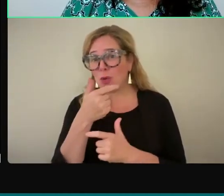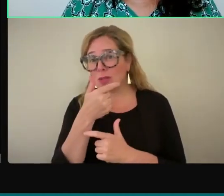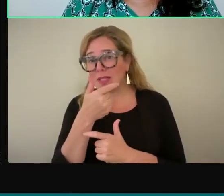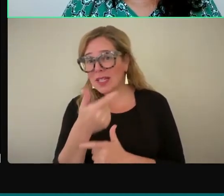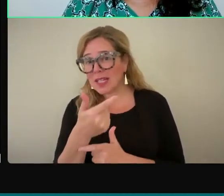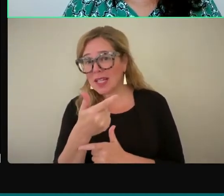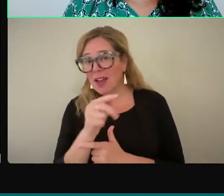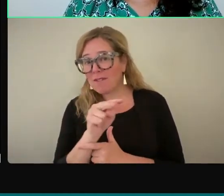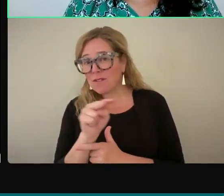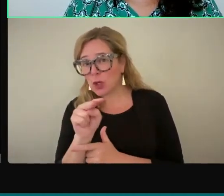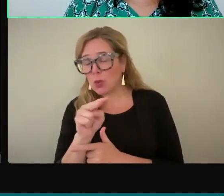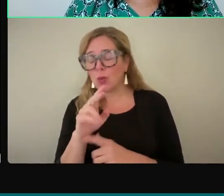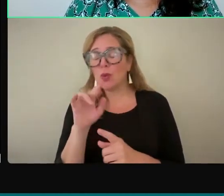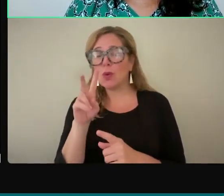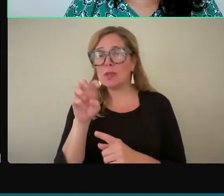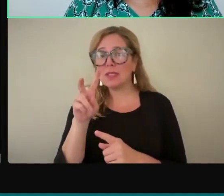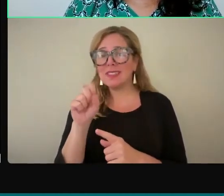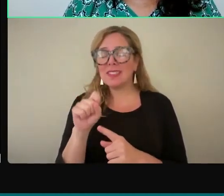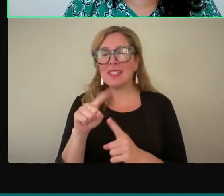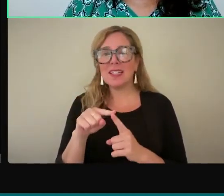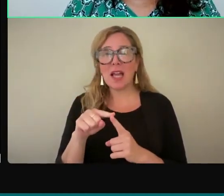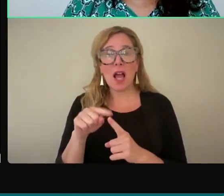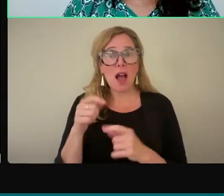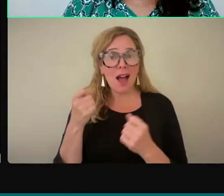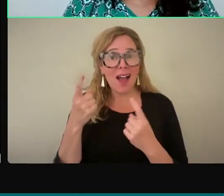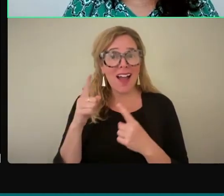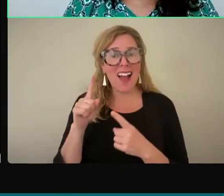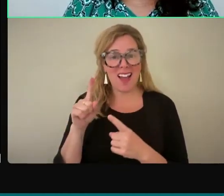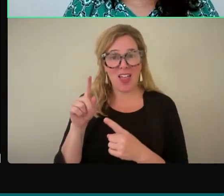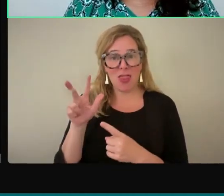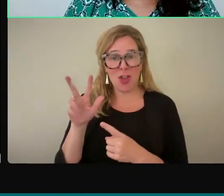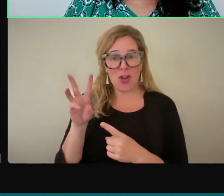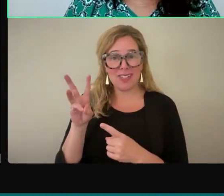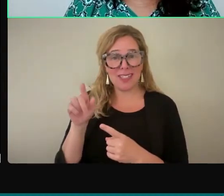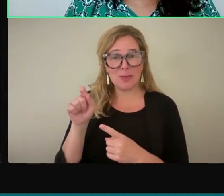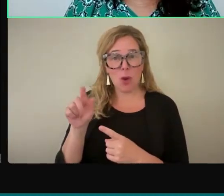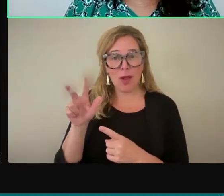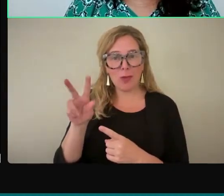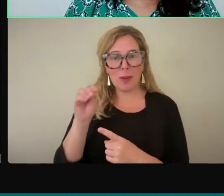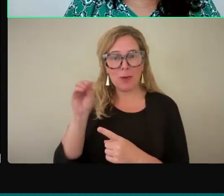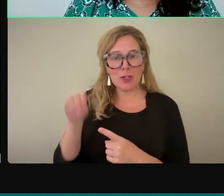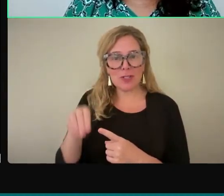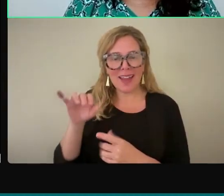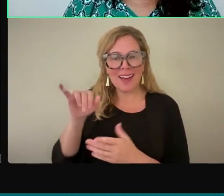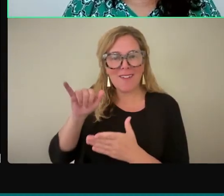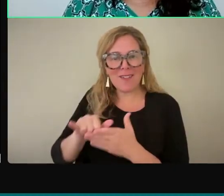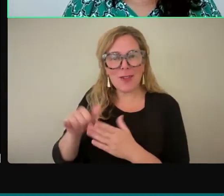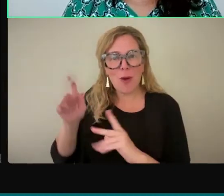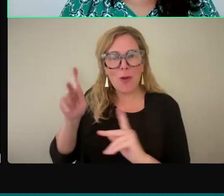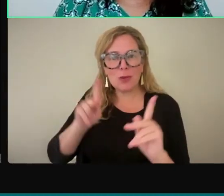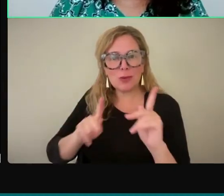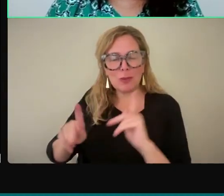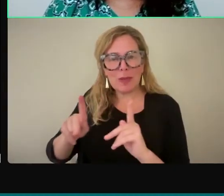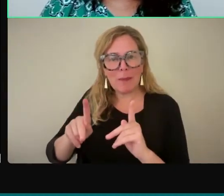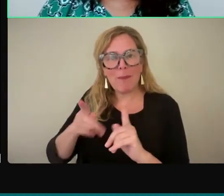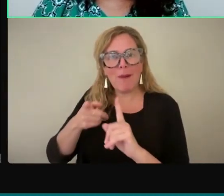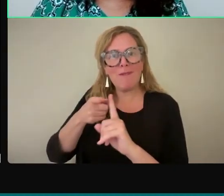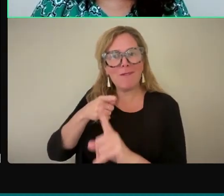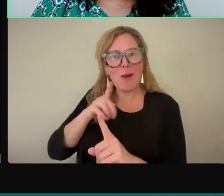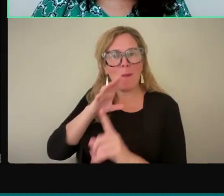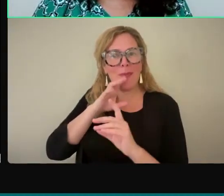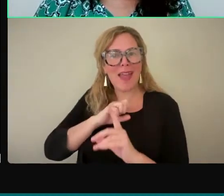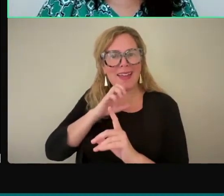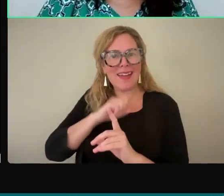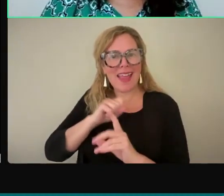tuning in was 36.3% with the age group of 65 and older. Many older adults are using the Internet